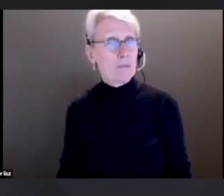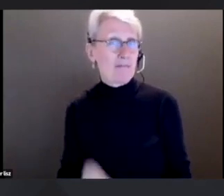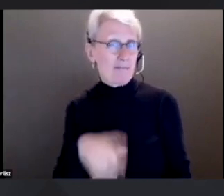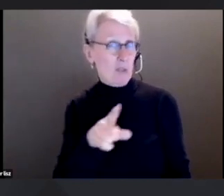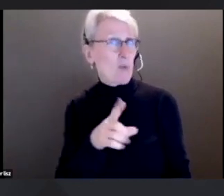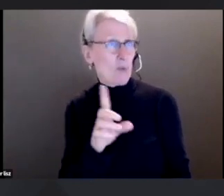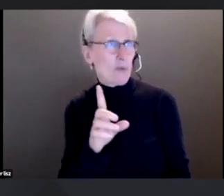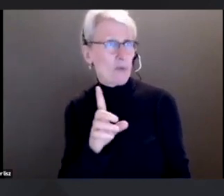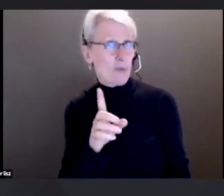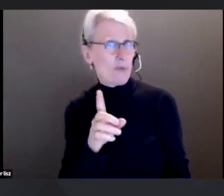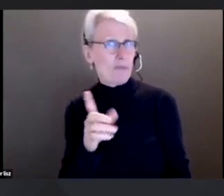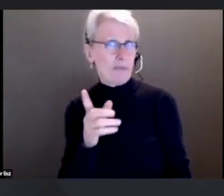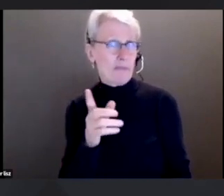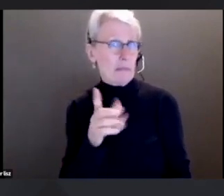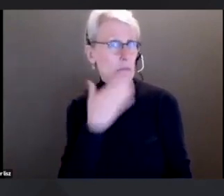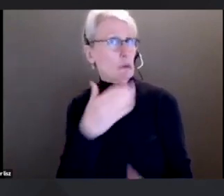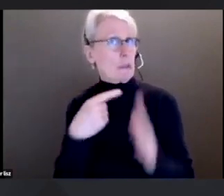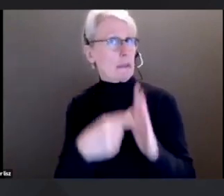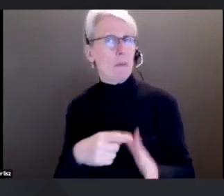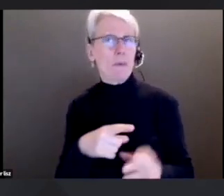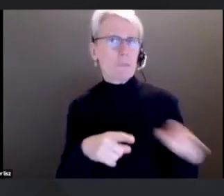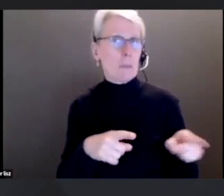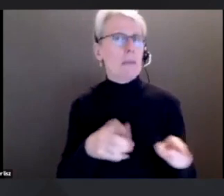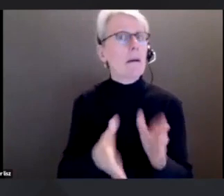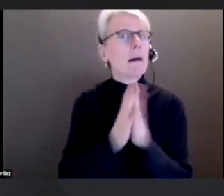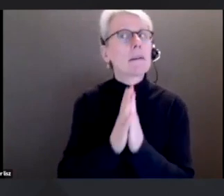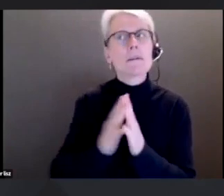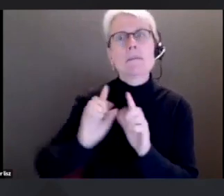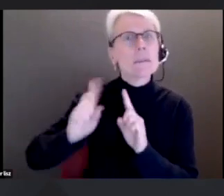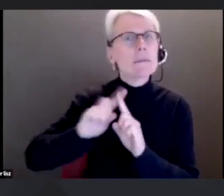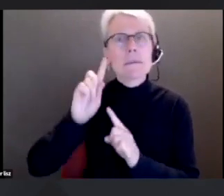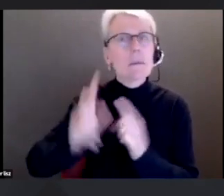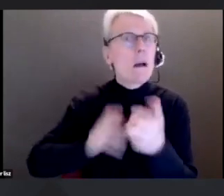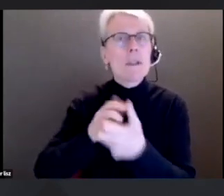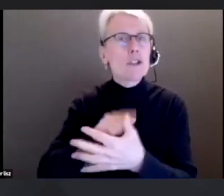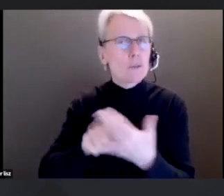Another question, what do either of you think might be the biggest barrier for an employer